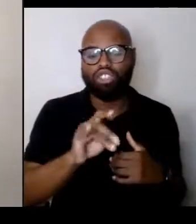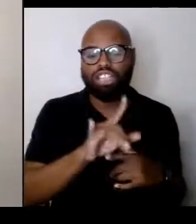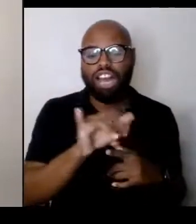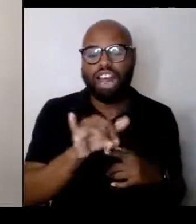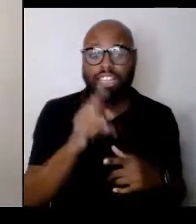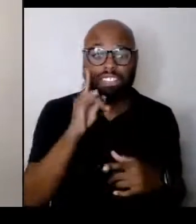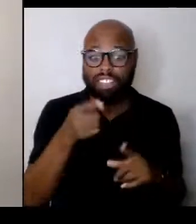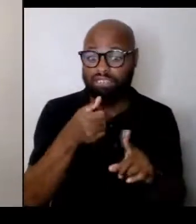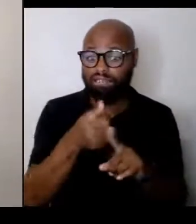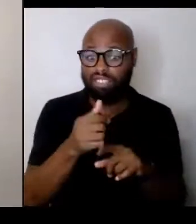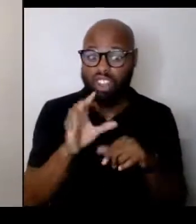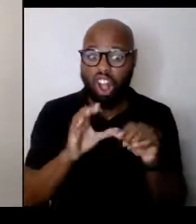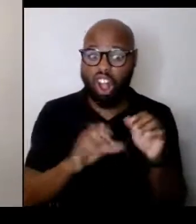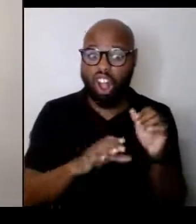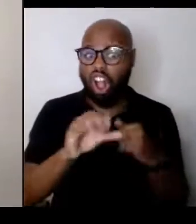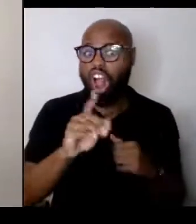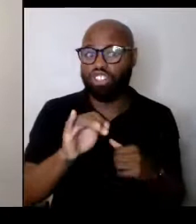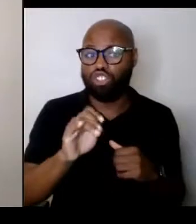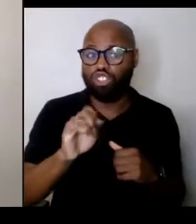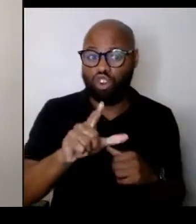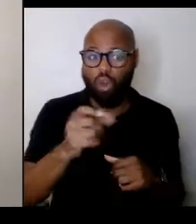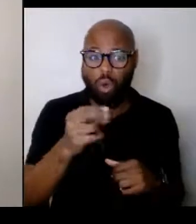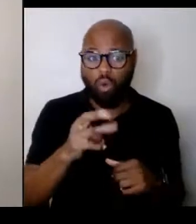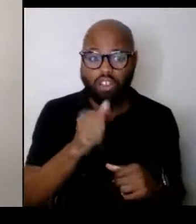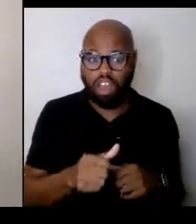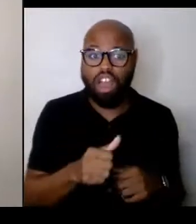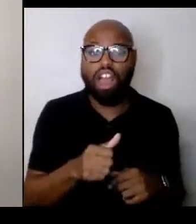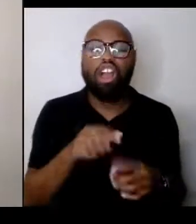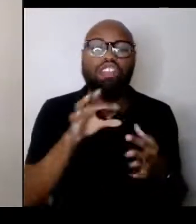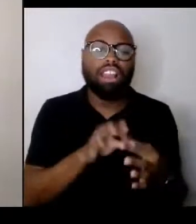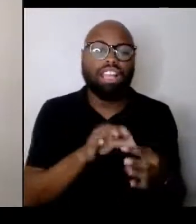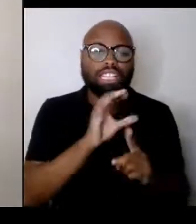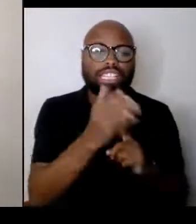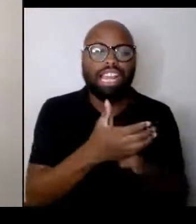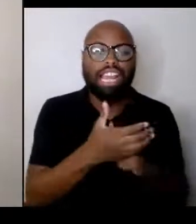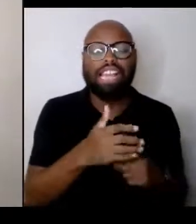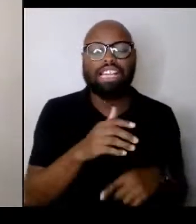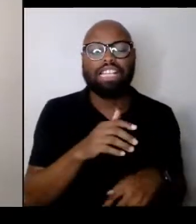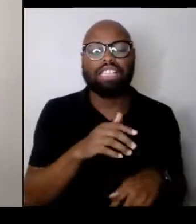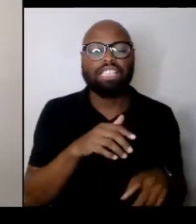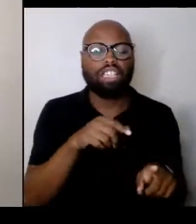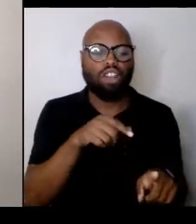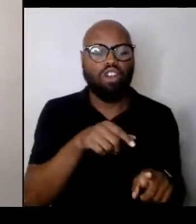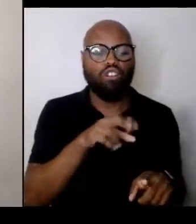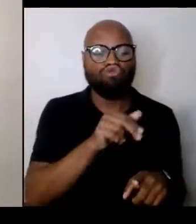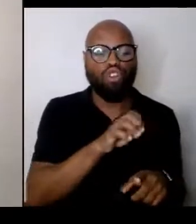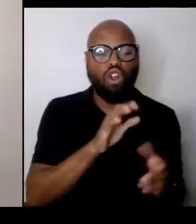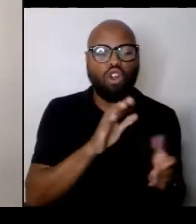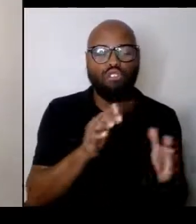In the case of Roe vs Wade, you know their decision was, it's not constitutional for the Federal government